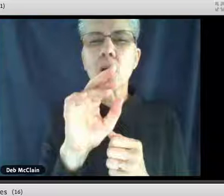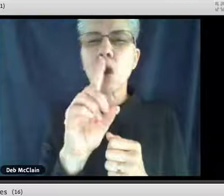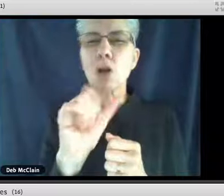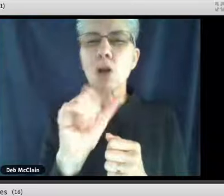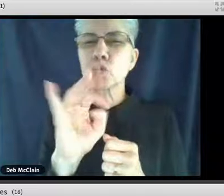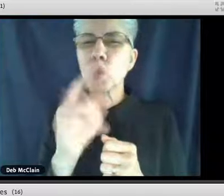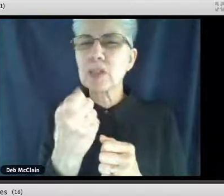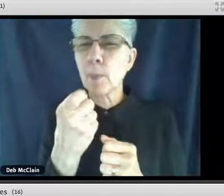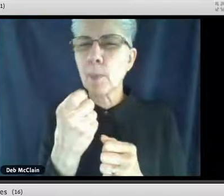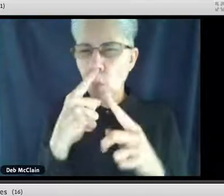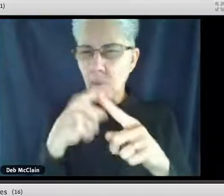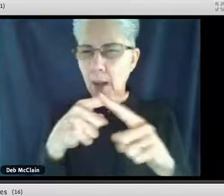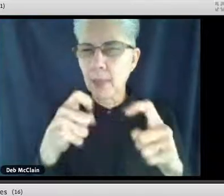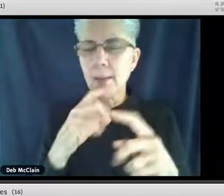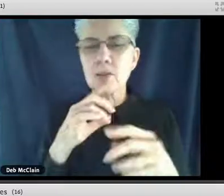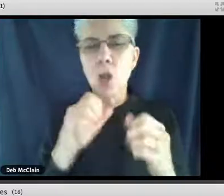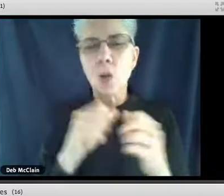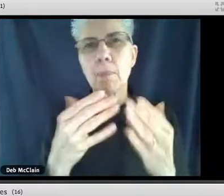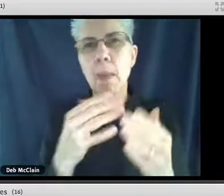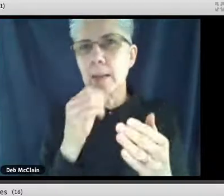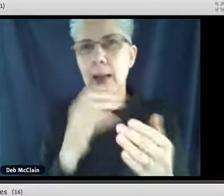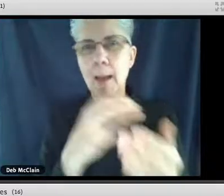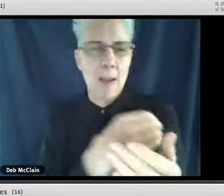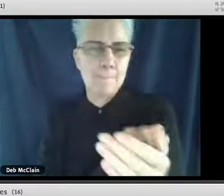I would probably talk to maybe not my power users